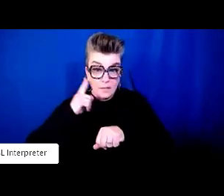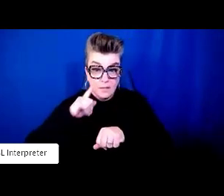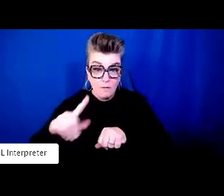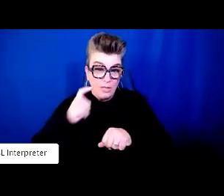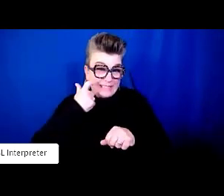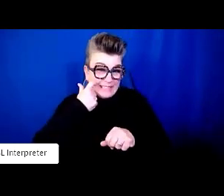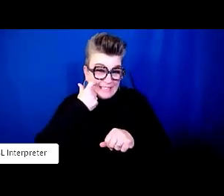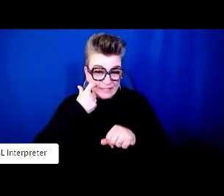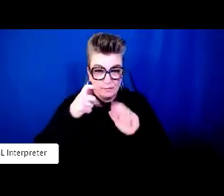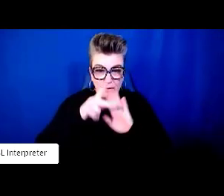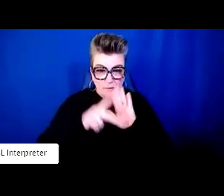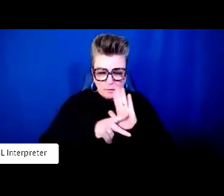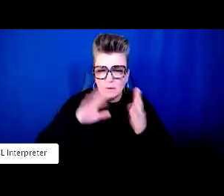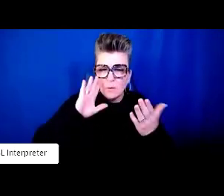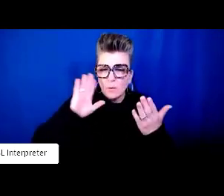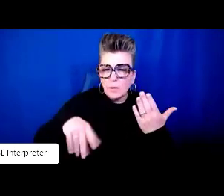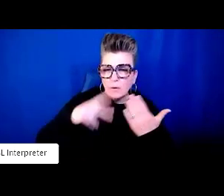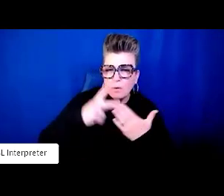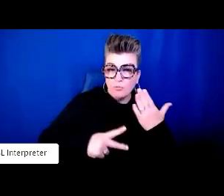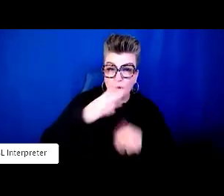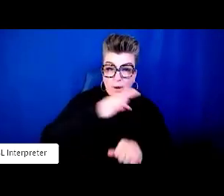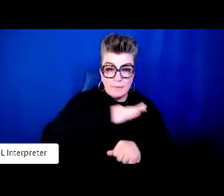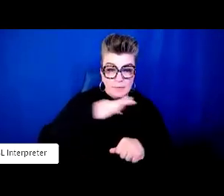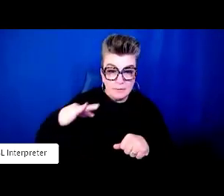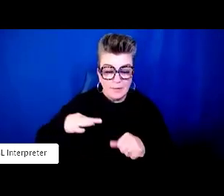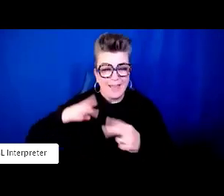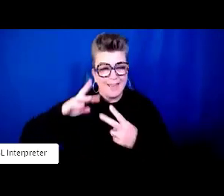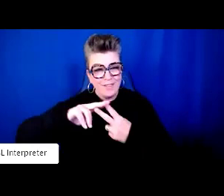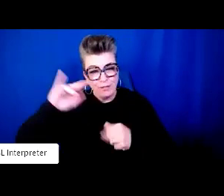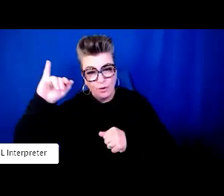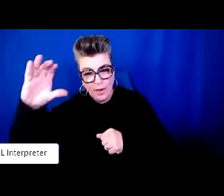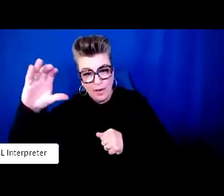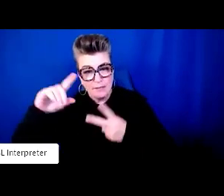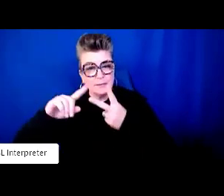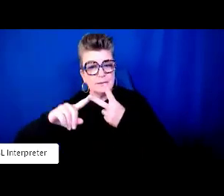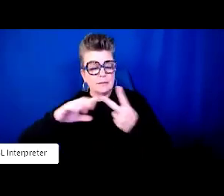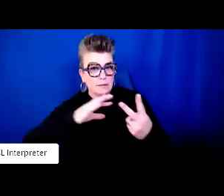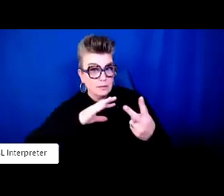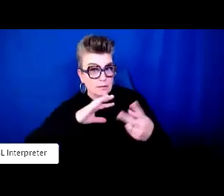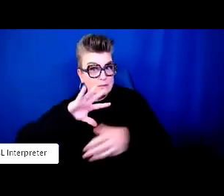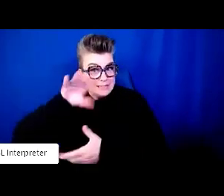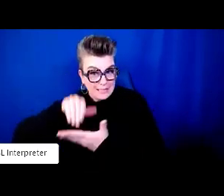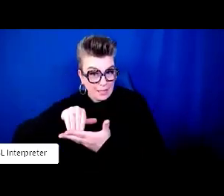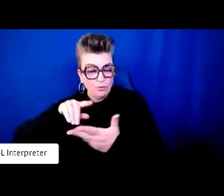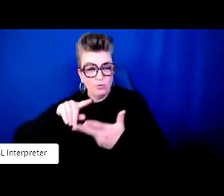at the proposed NIH institute, center or office, will be looking at completeness and reasonableness.